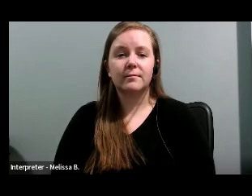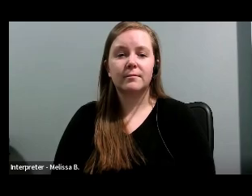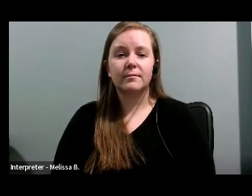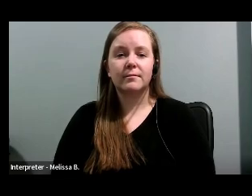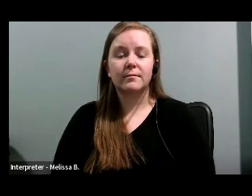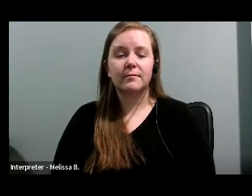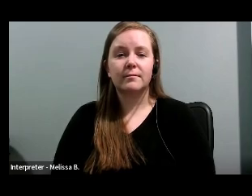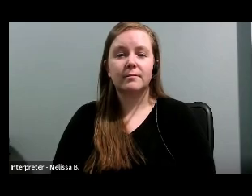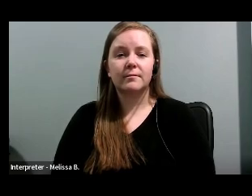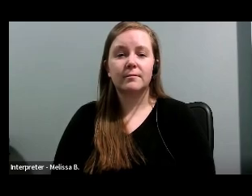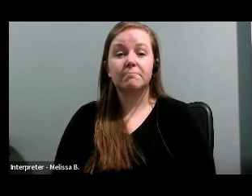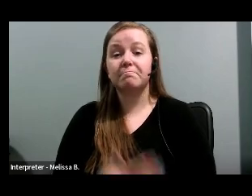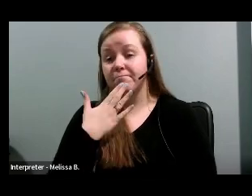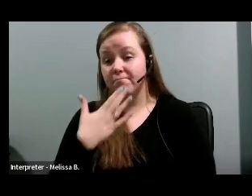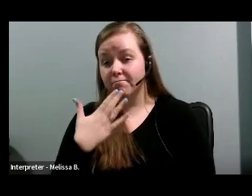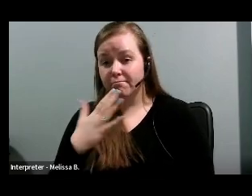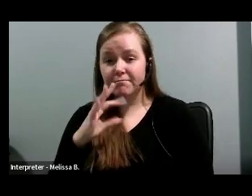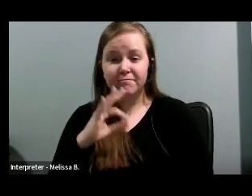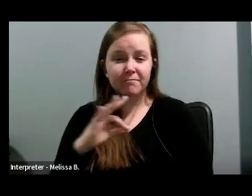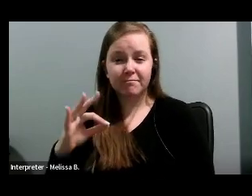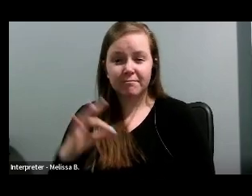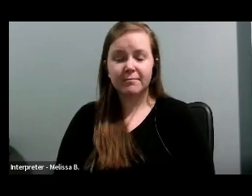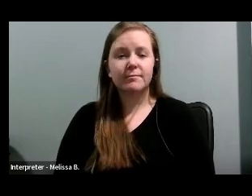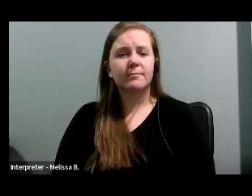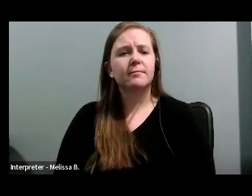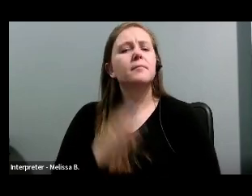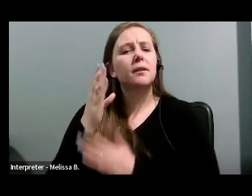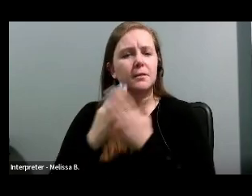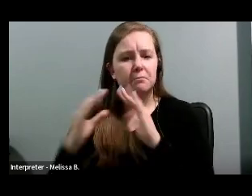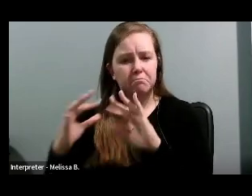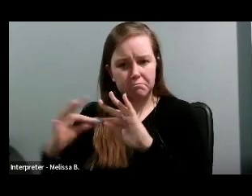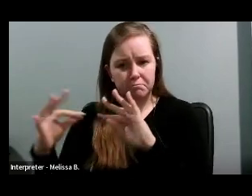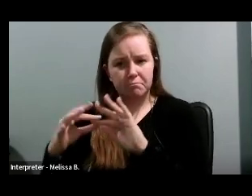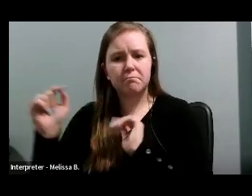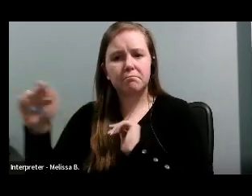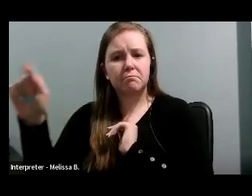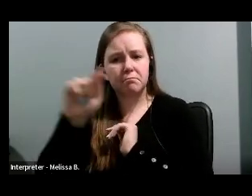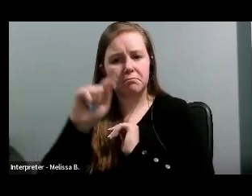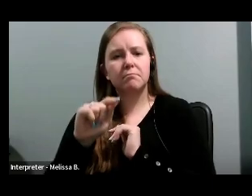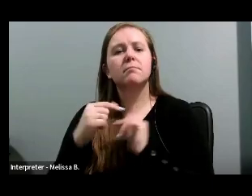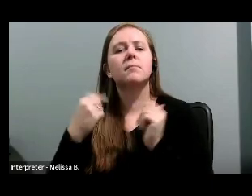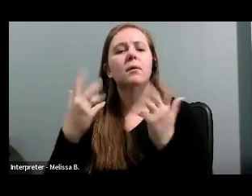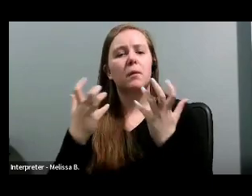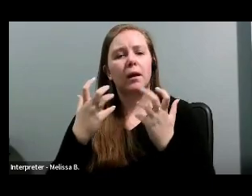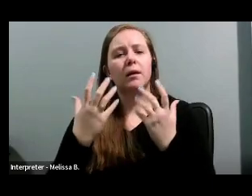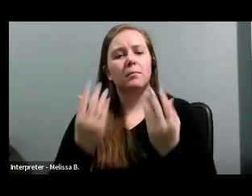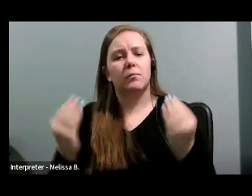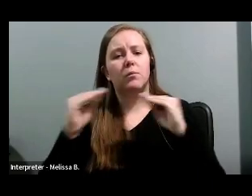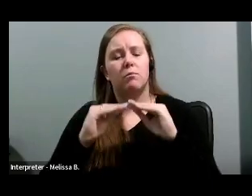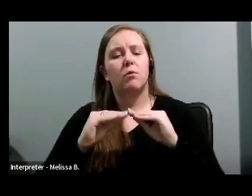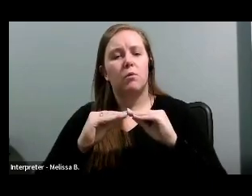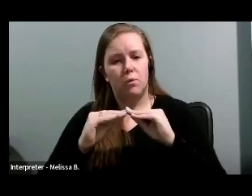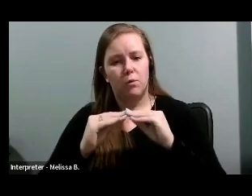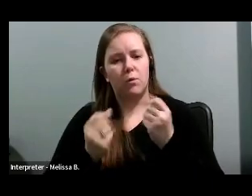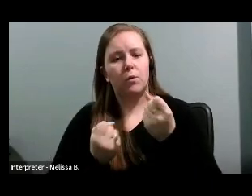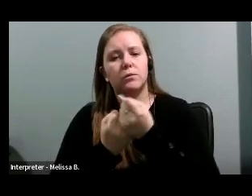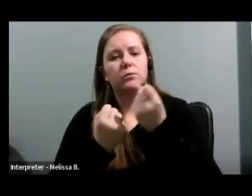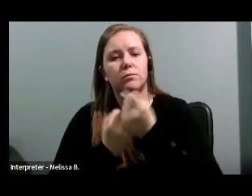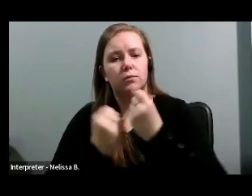Shannon Spencer (she/her): Thank you. Some people say they want to put out additional support for Indigenous engagement.